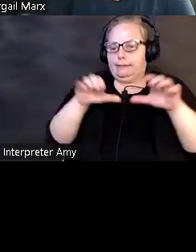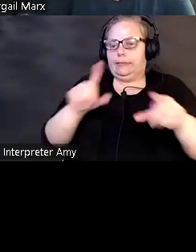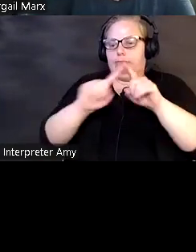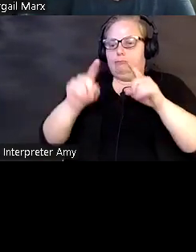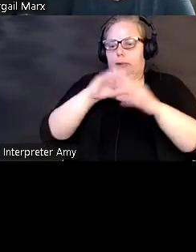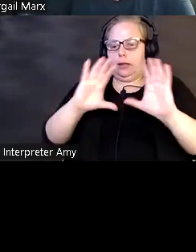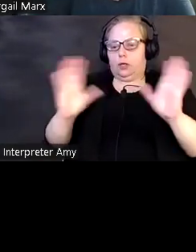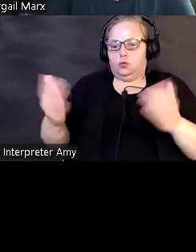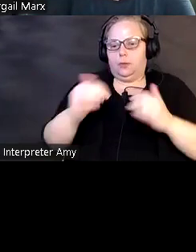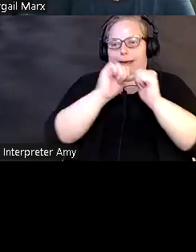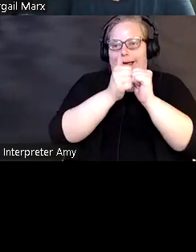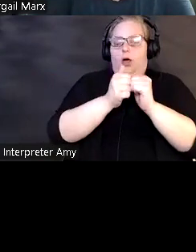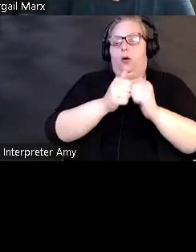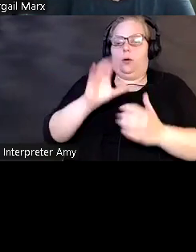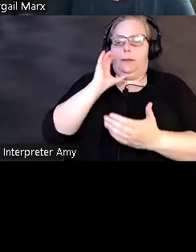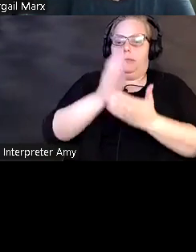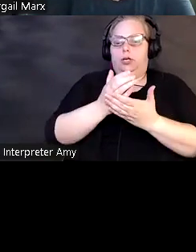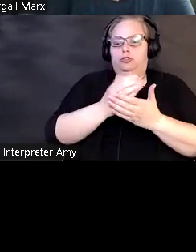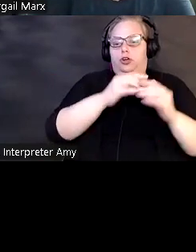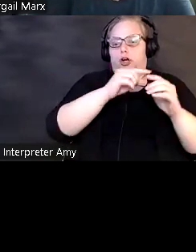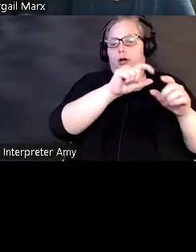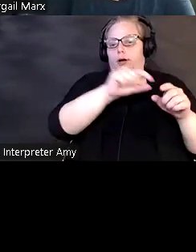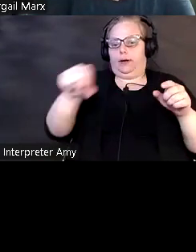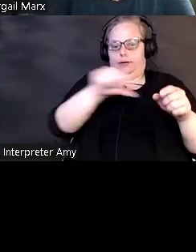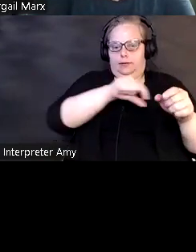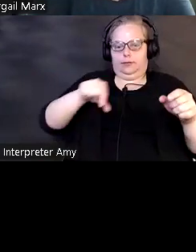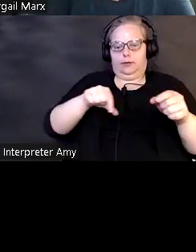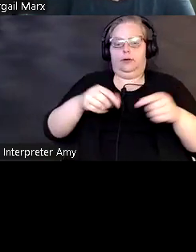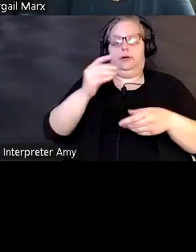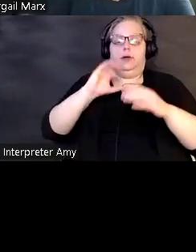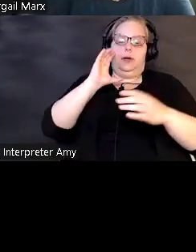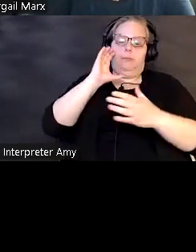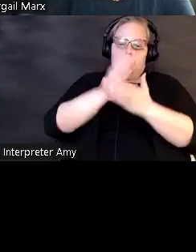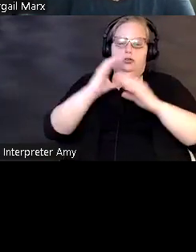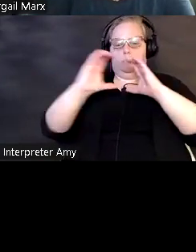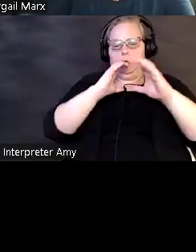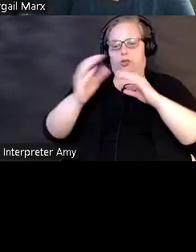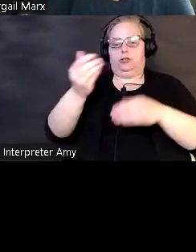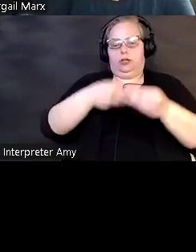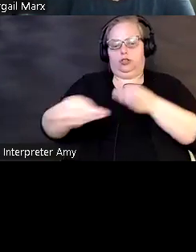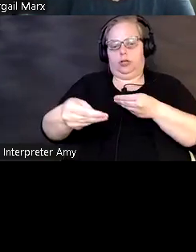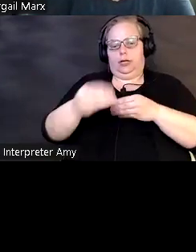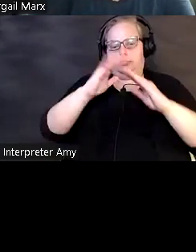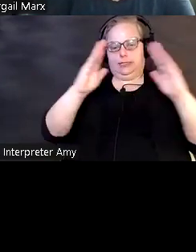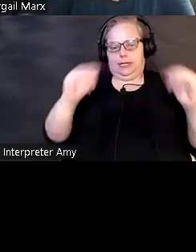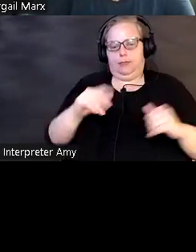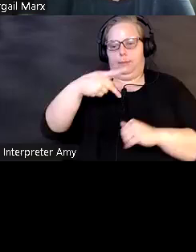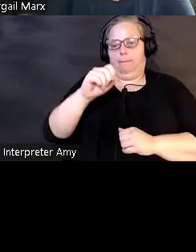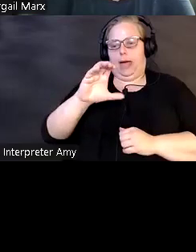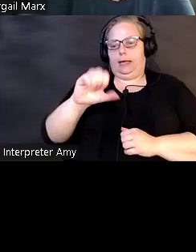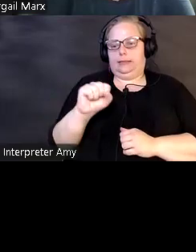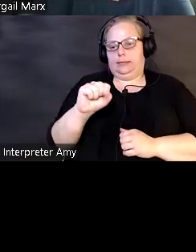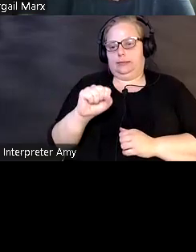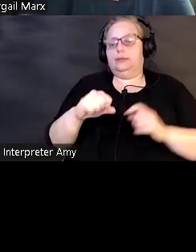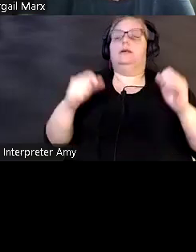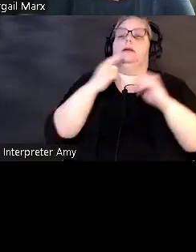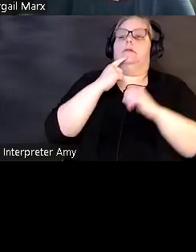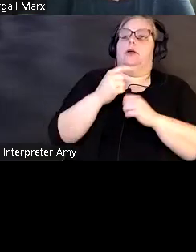Pictures Exchange Communication System or PECS, a PECS book with an I want symbol.